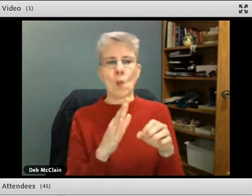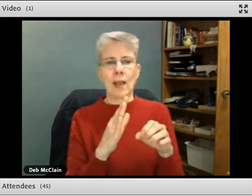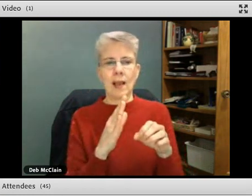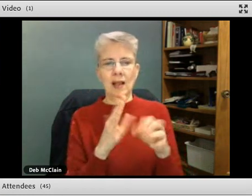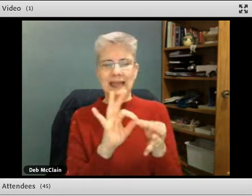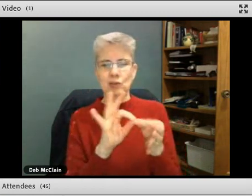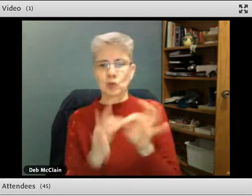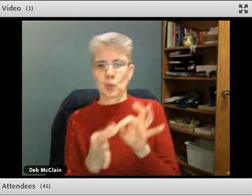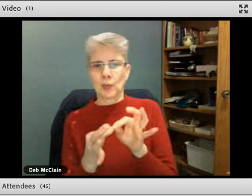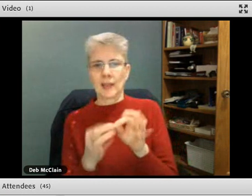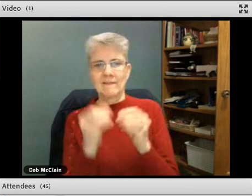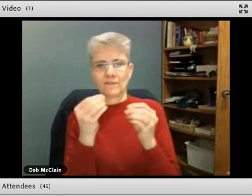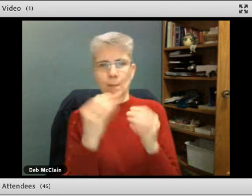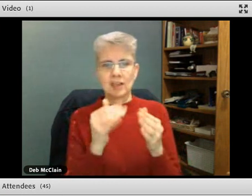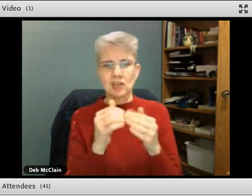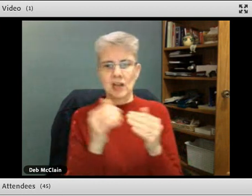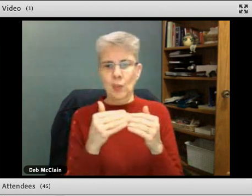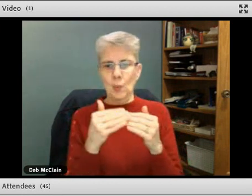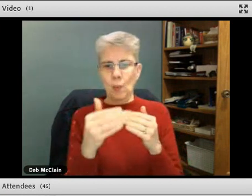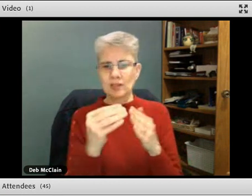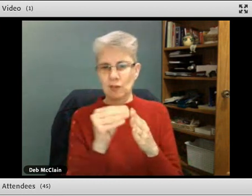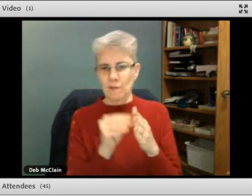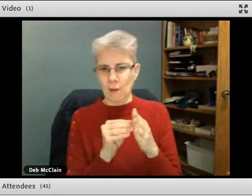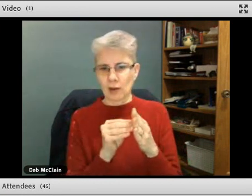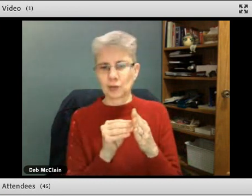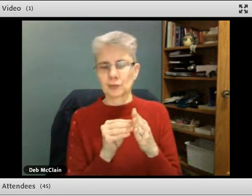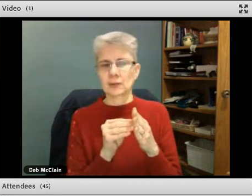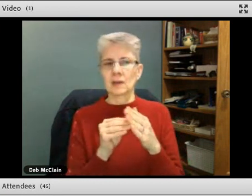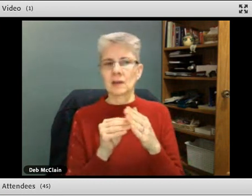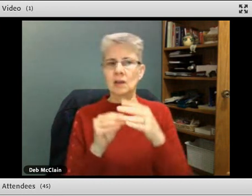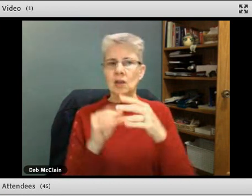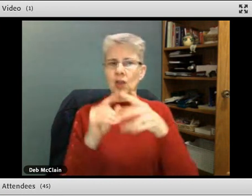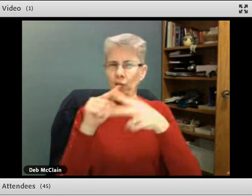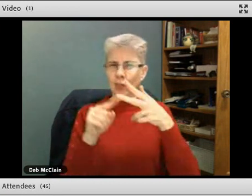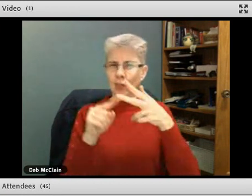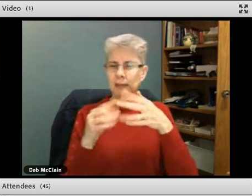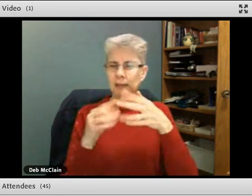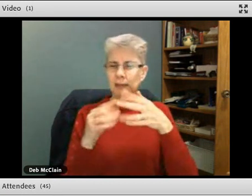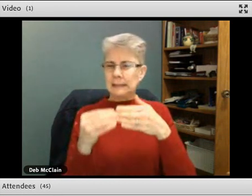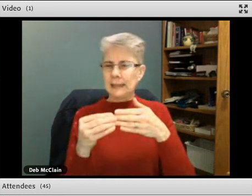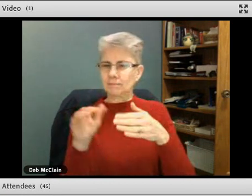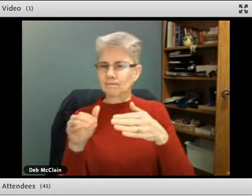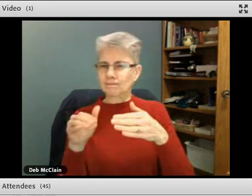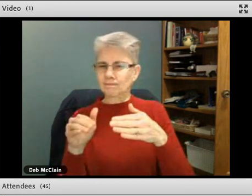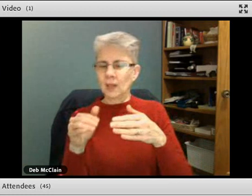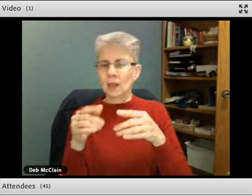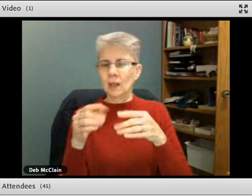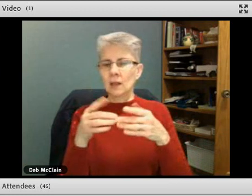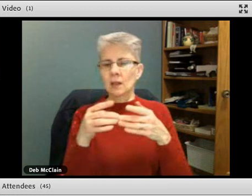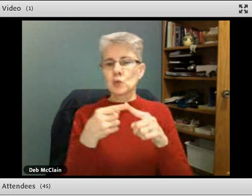They give direction to the system. And then the 008 field is --